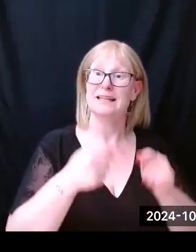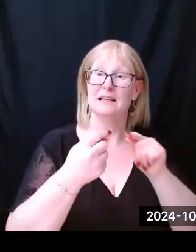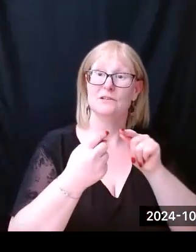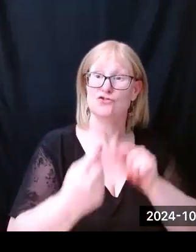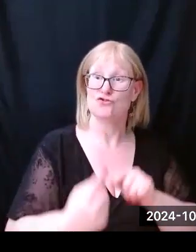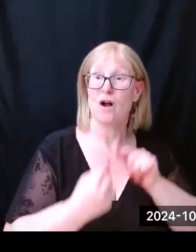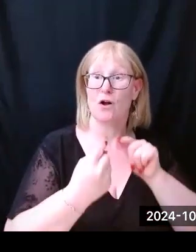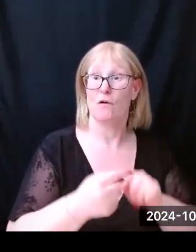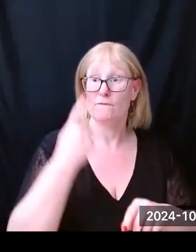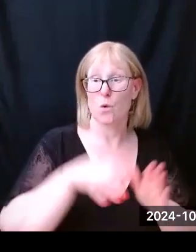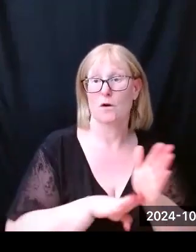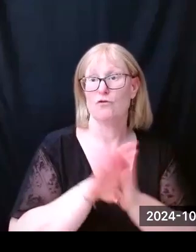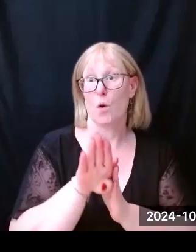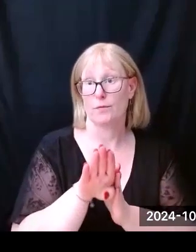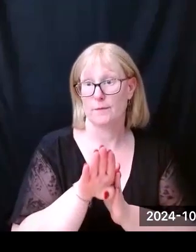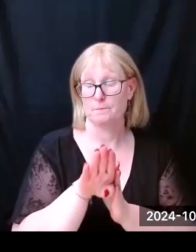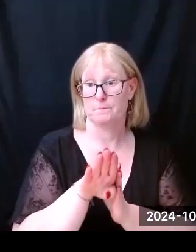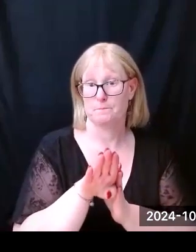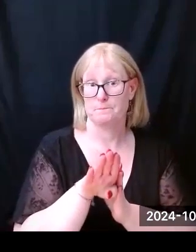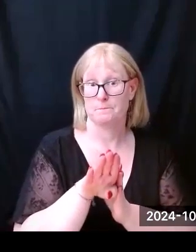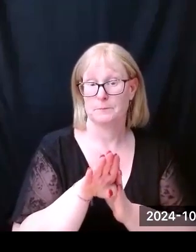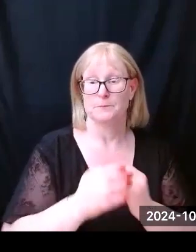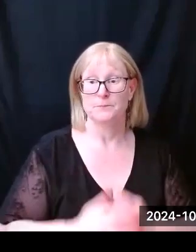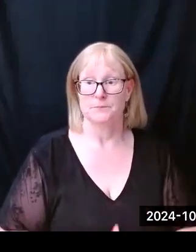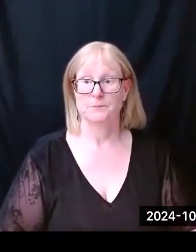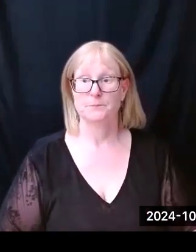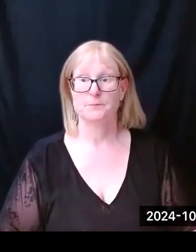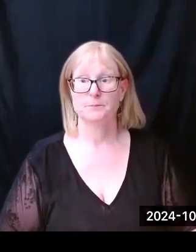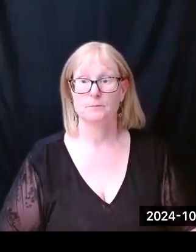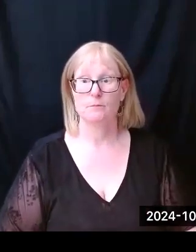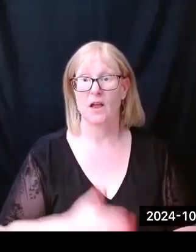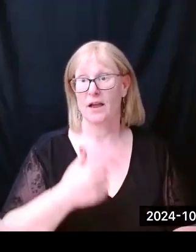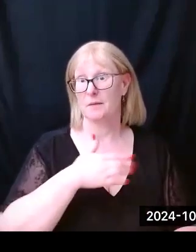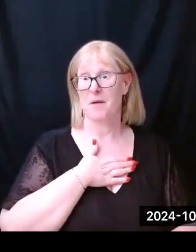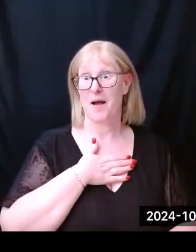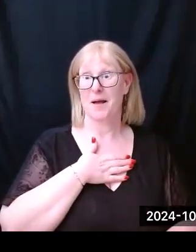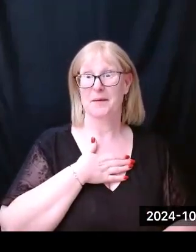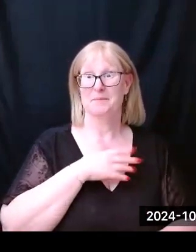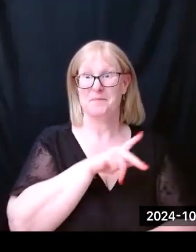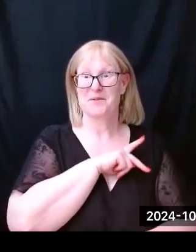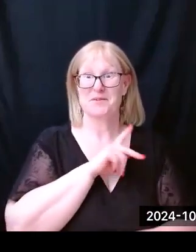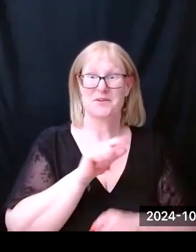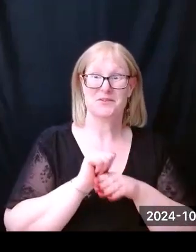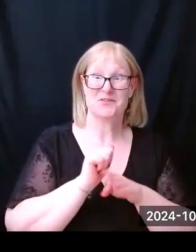And this is where like, I love it, my personal trainer will tell me, well, Rob, if it's not